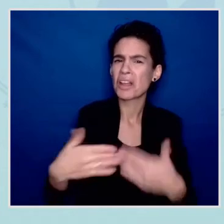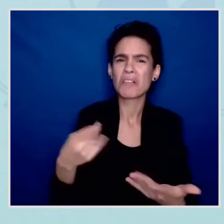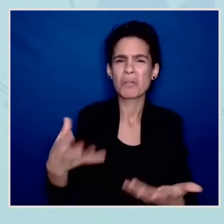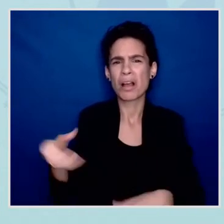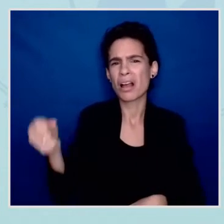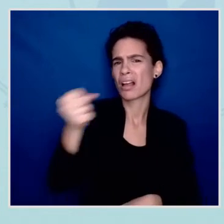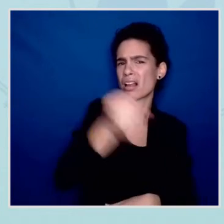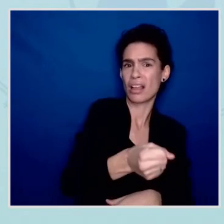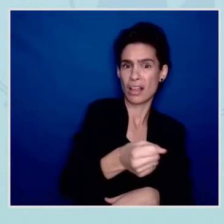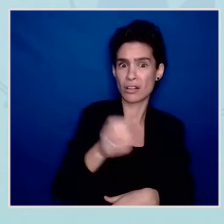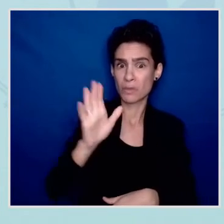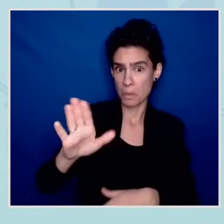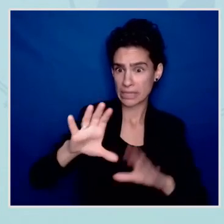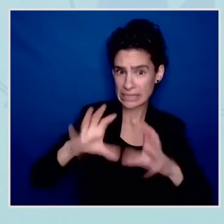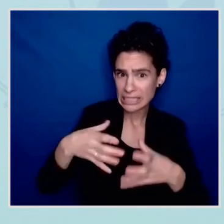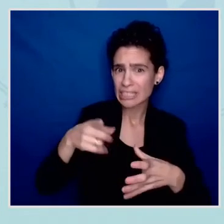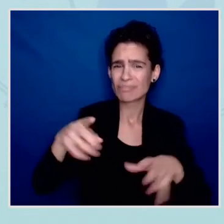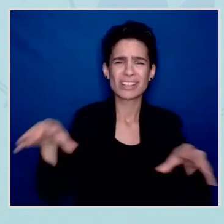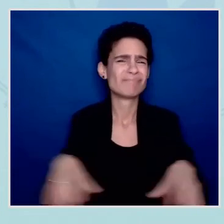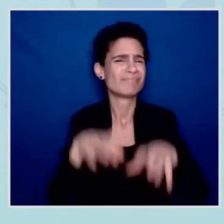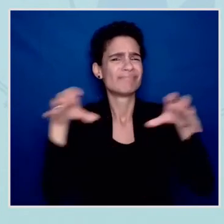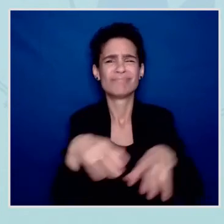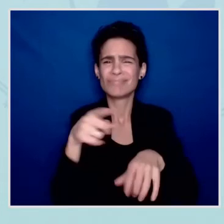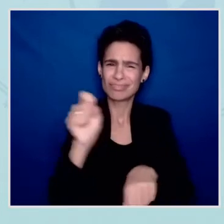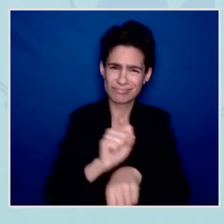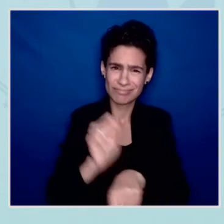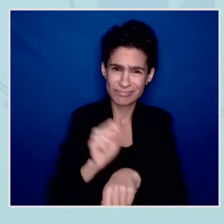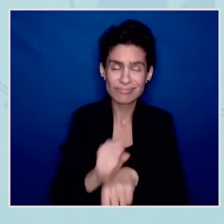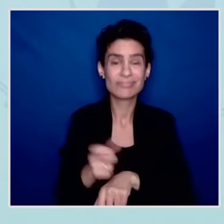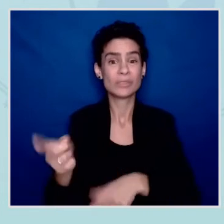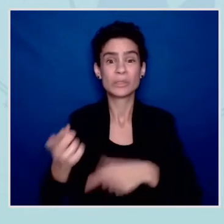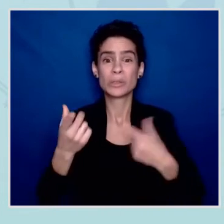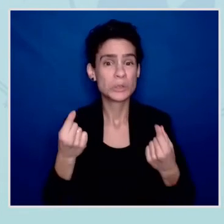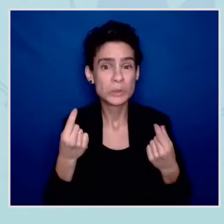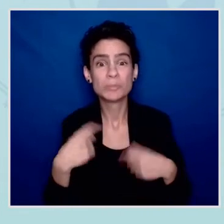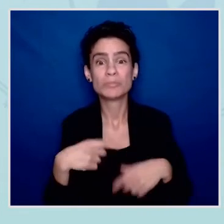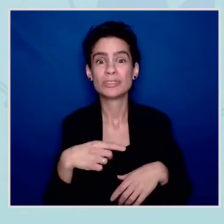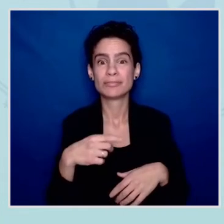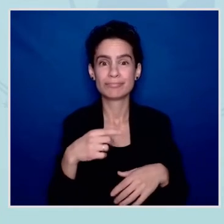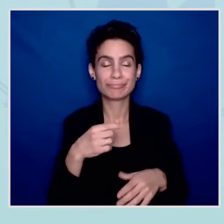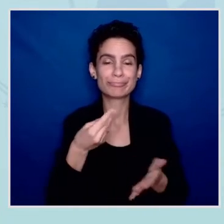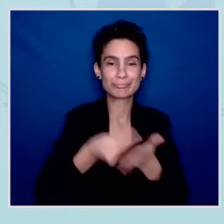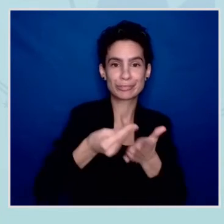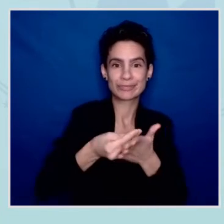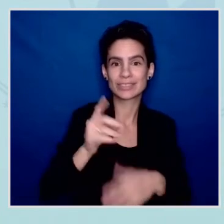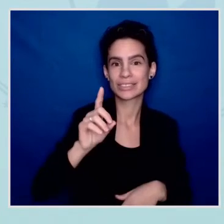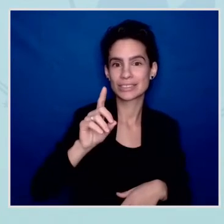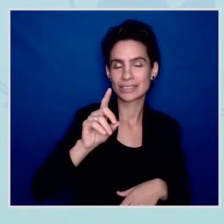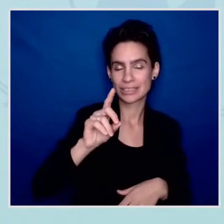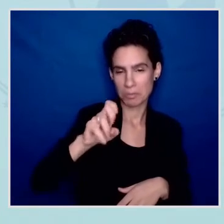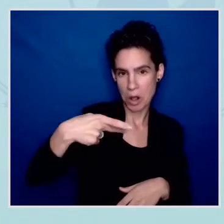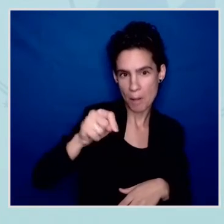WHEN PRESIDENT OBAMA ASKED ME TO LEAD THE EFFORT TO GET DETROIT OUT OF BANKRUPTCY AND ON ITS FEET AGAIN, HE SAID, I